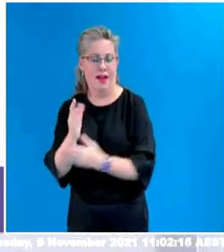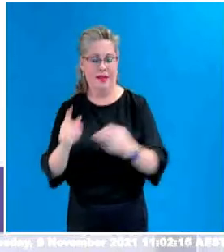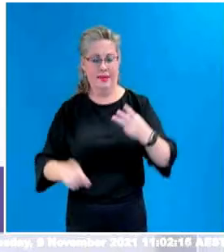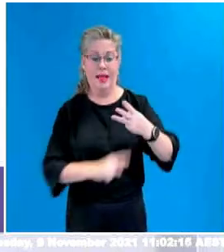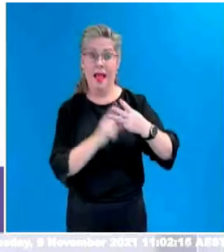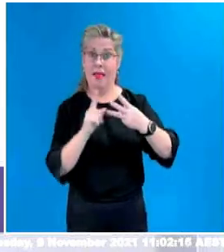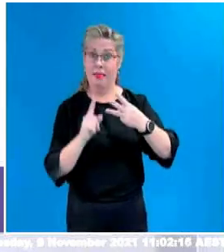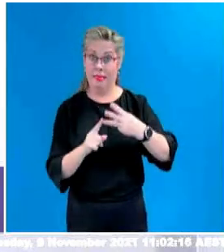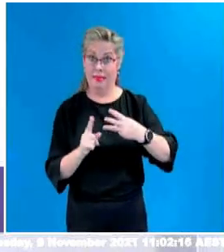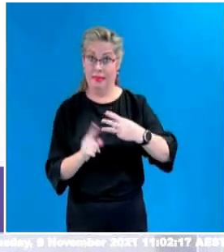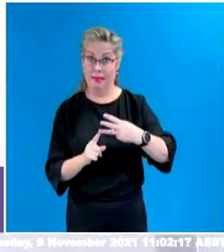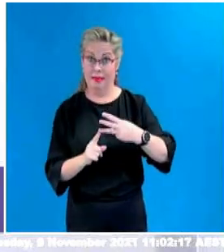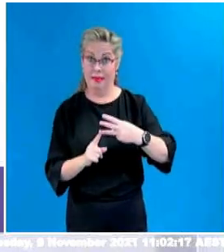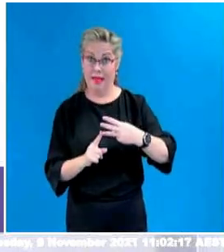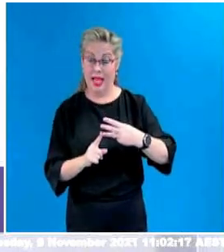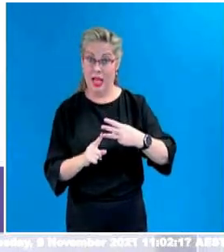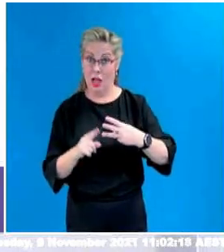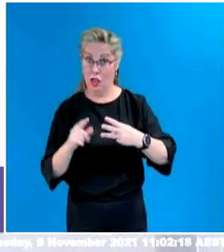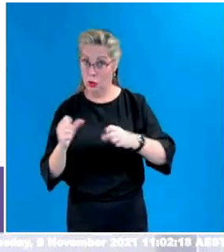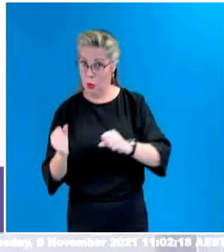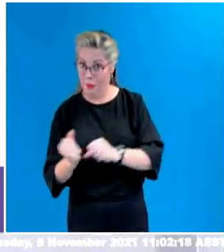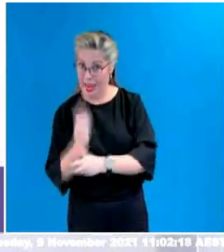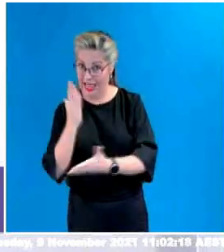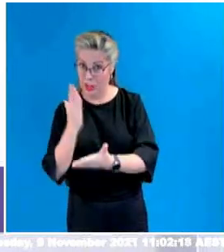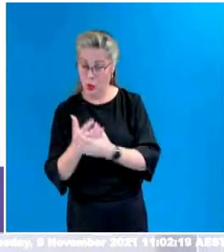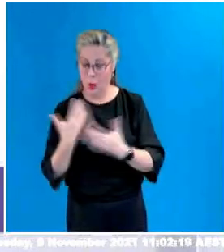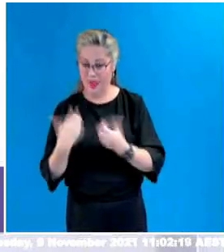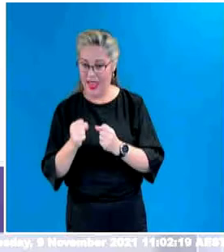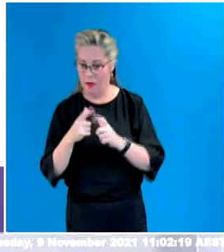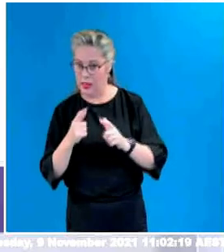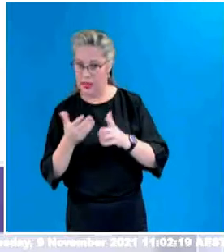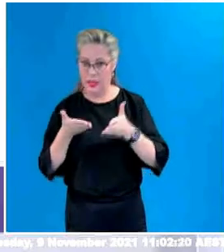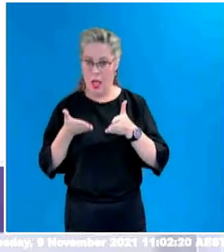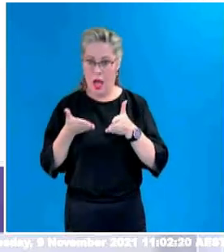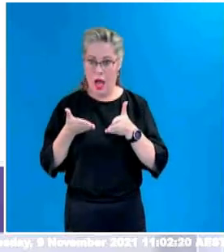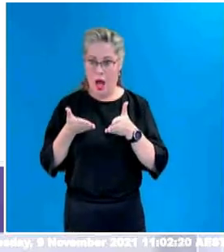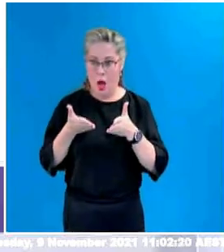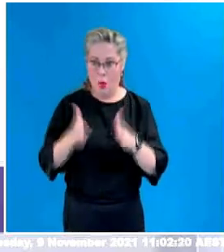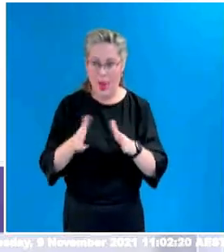there is access to a remedy for business-related human rights harms.